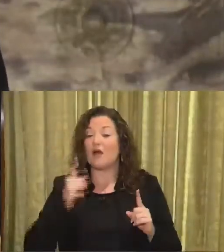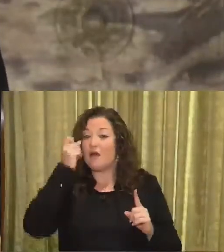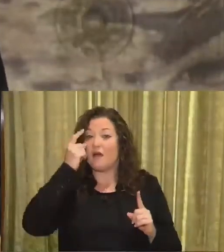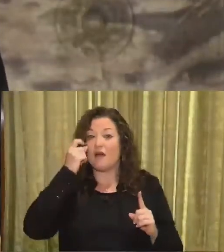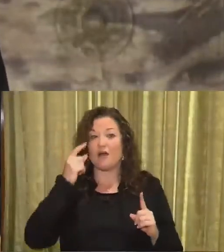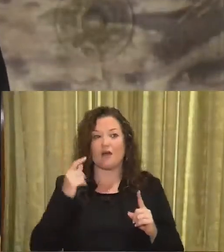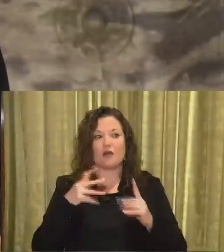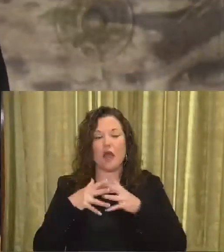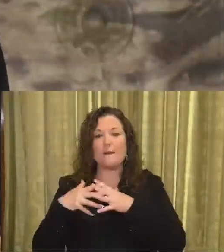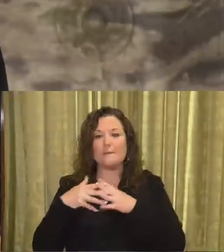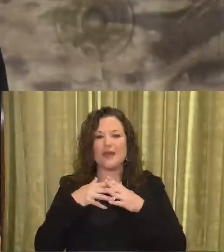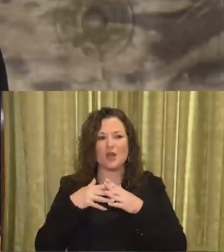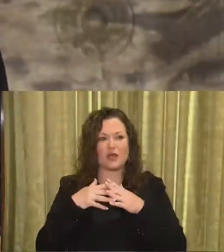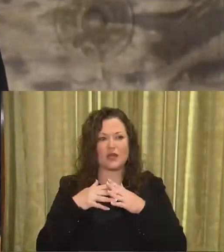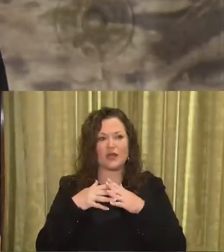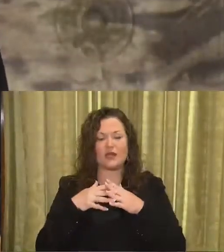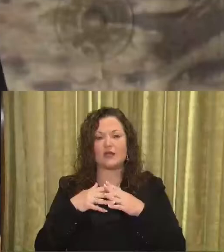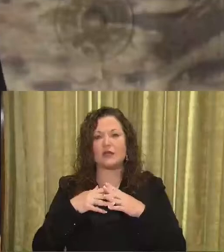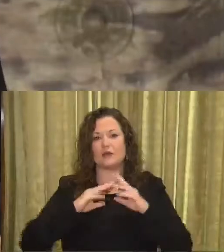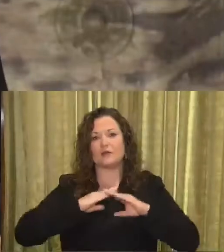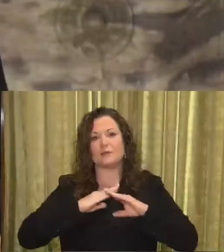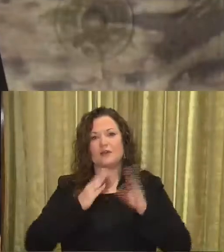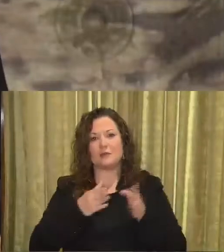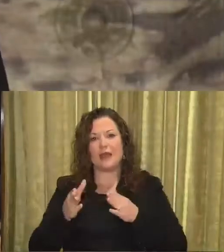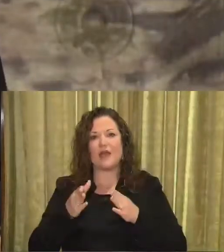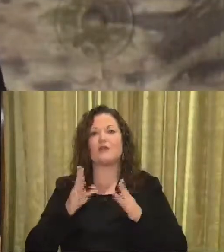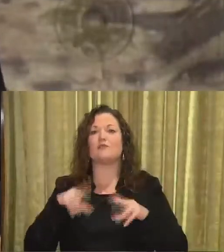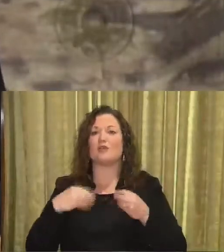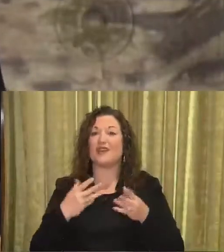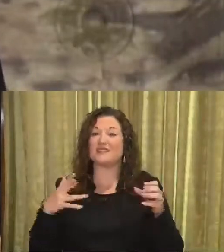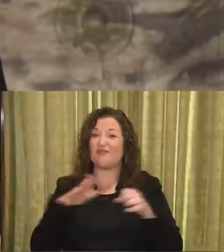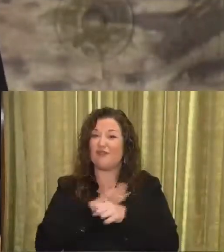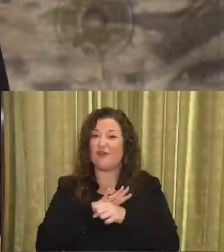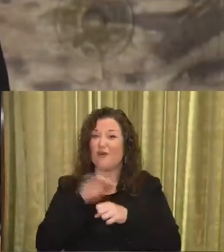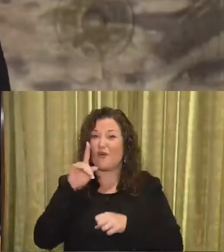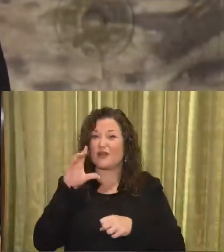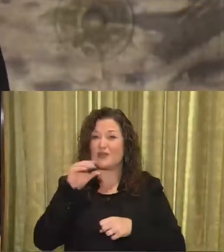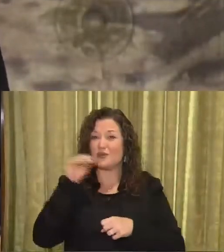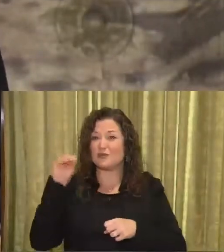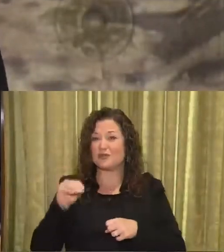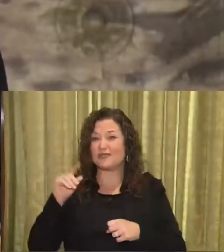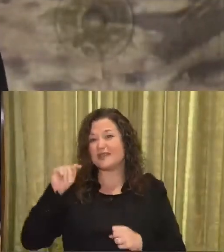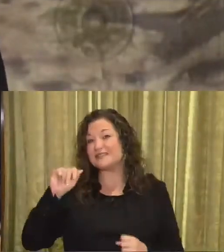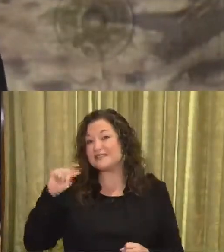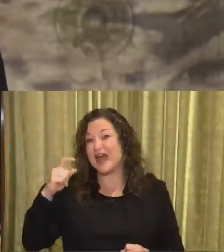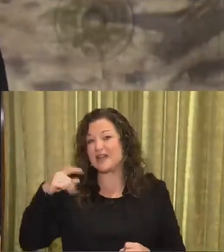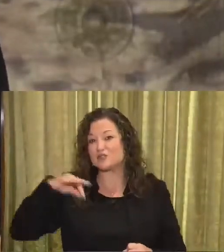American relief plan that provides for a full 100% tax credit for the cost